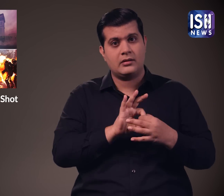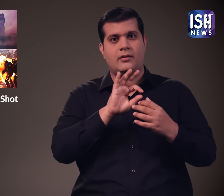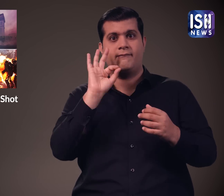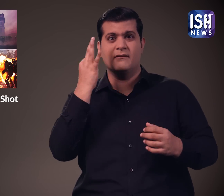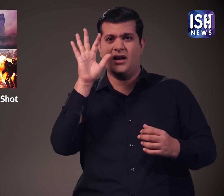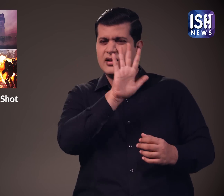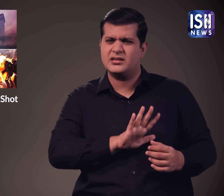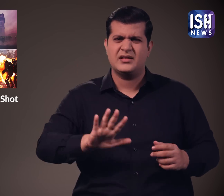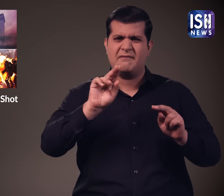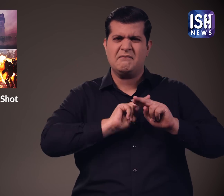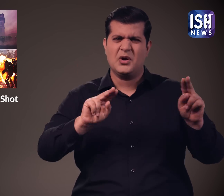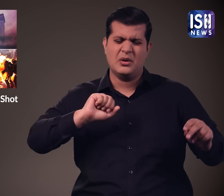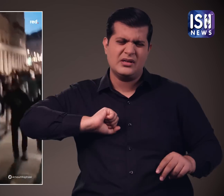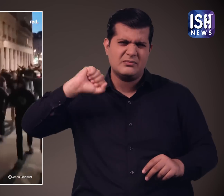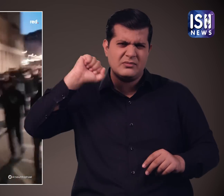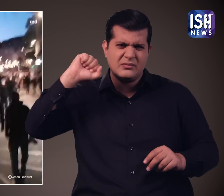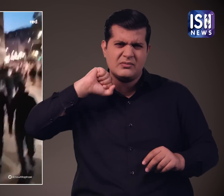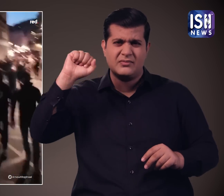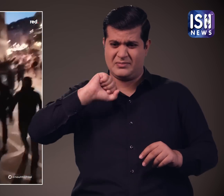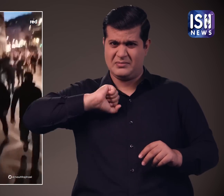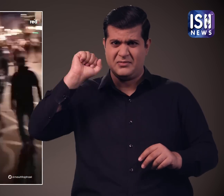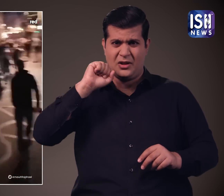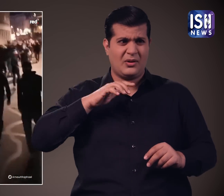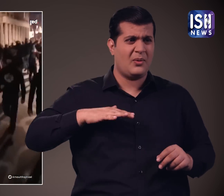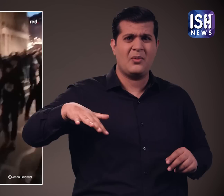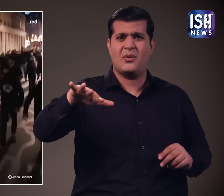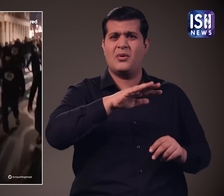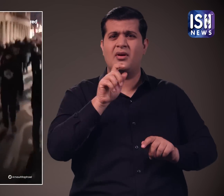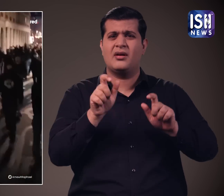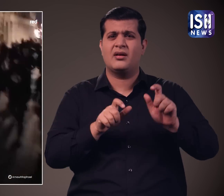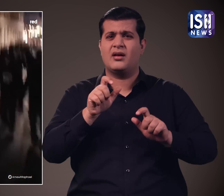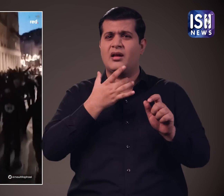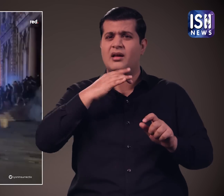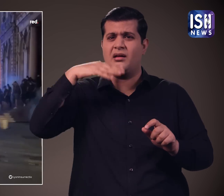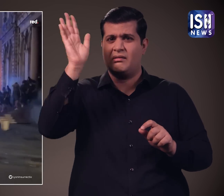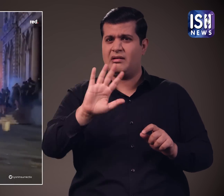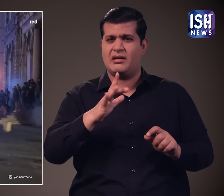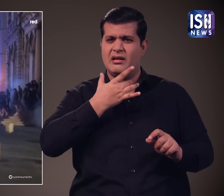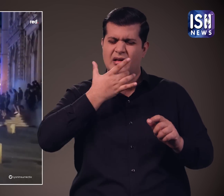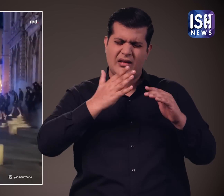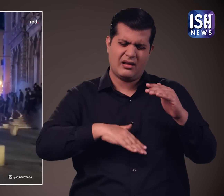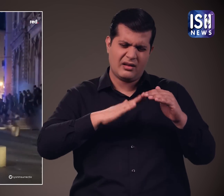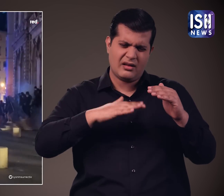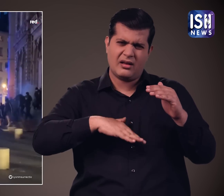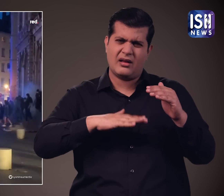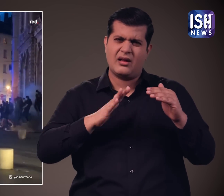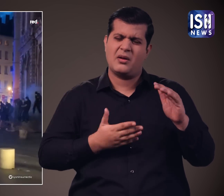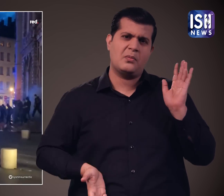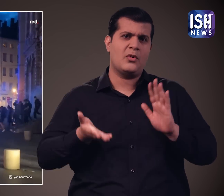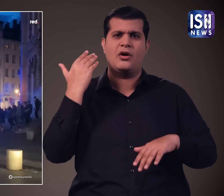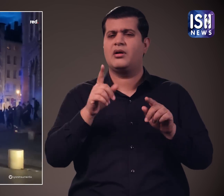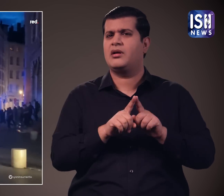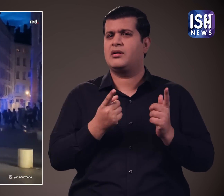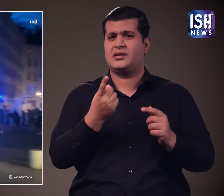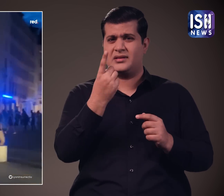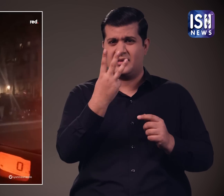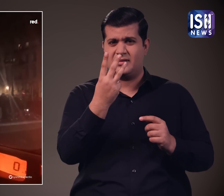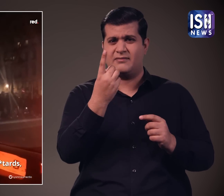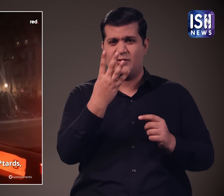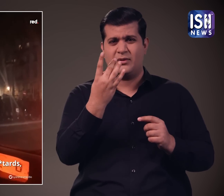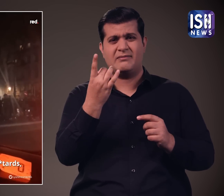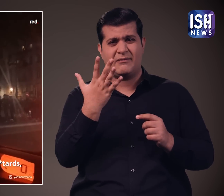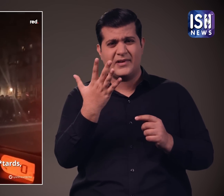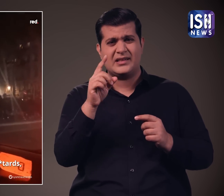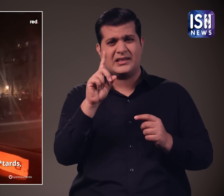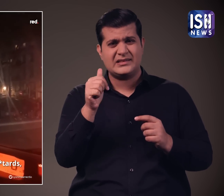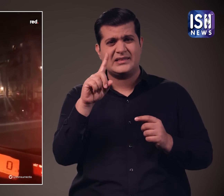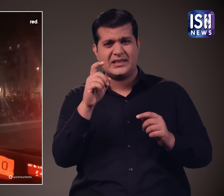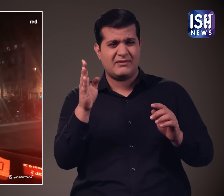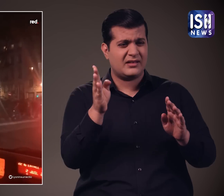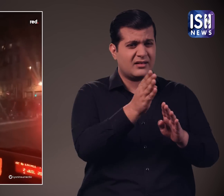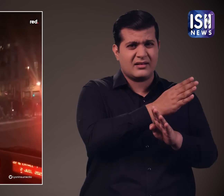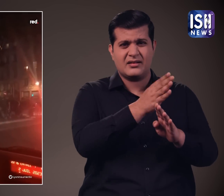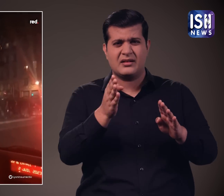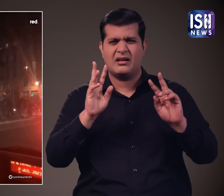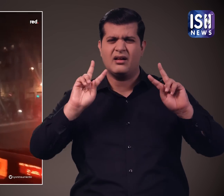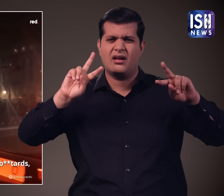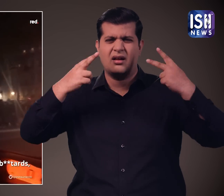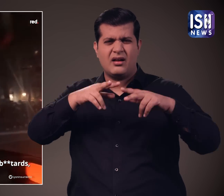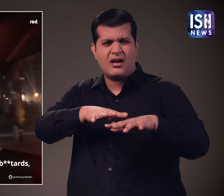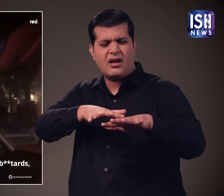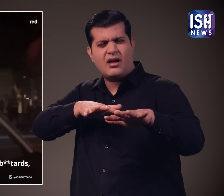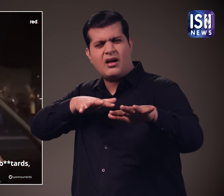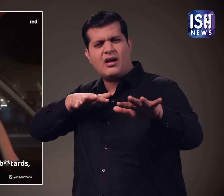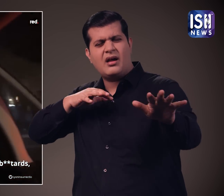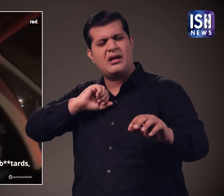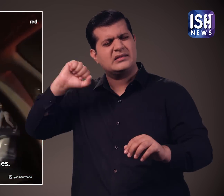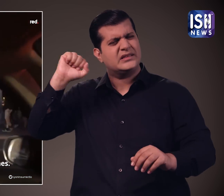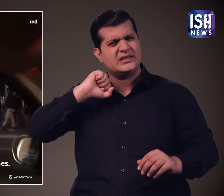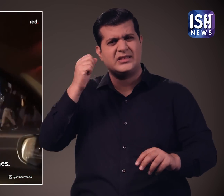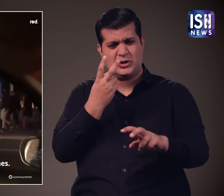Remarkably, most of the protestors involved in the rioting are in their teenage years.